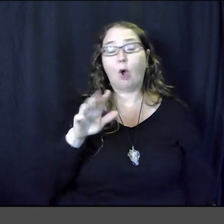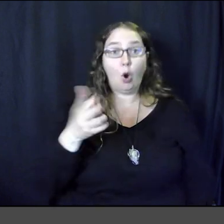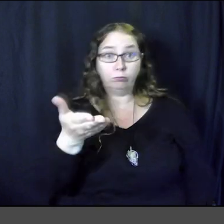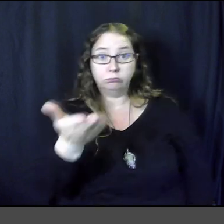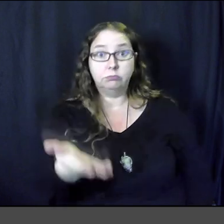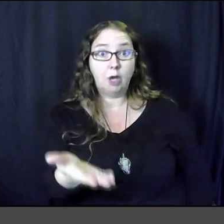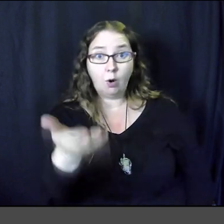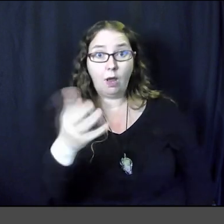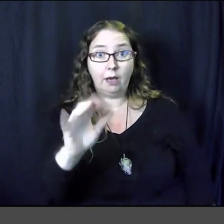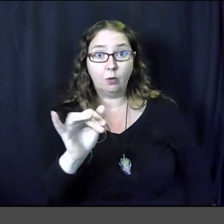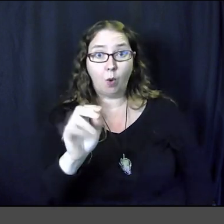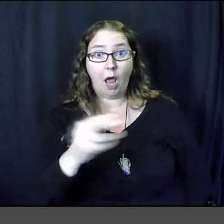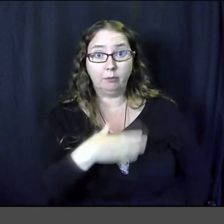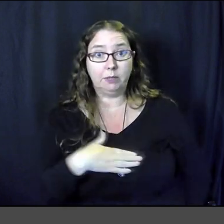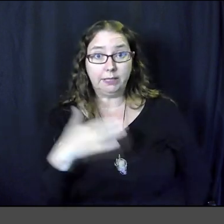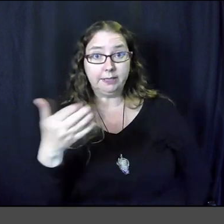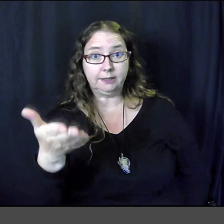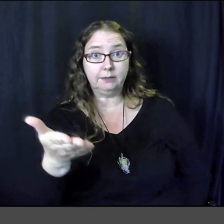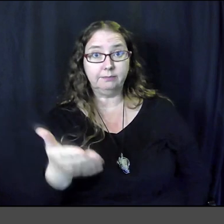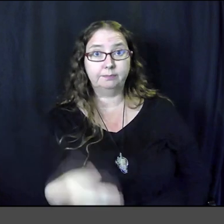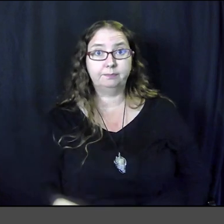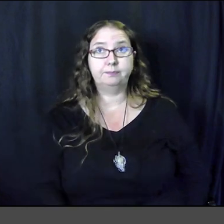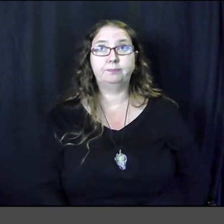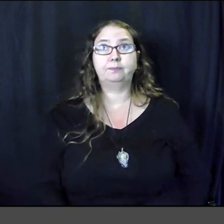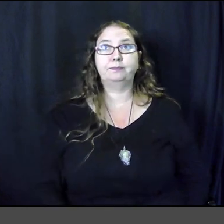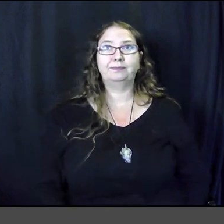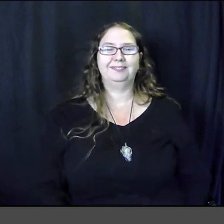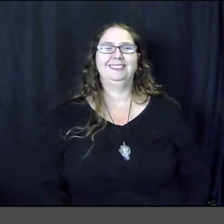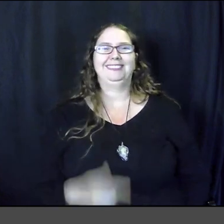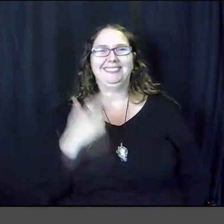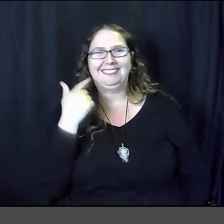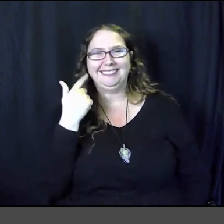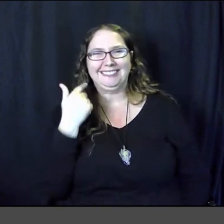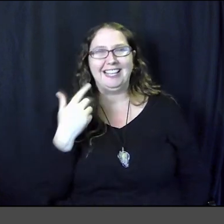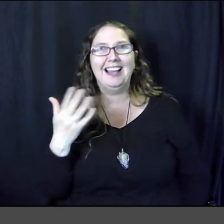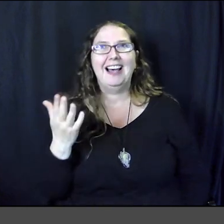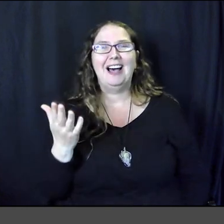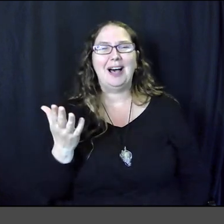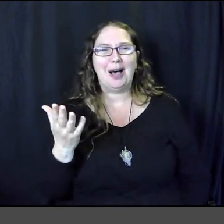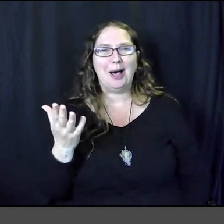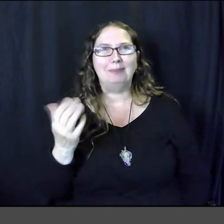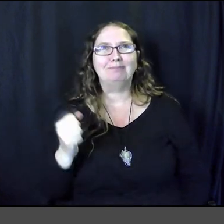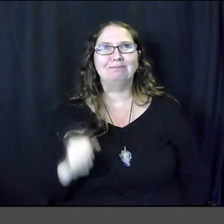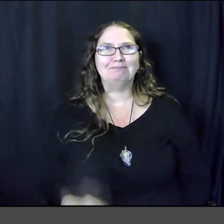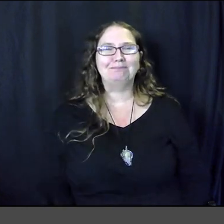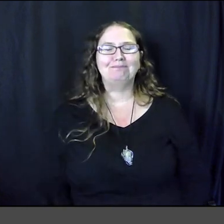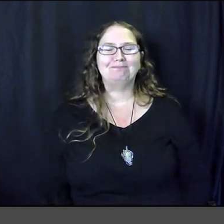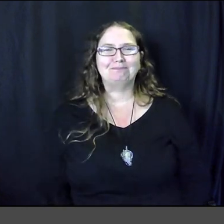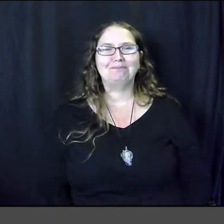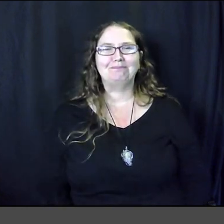YOU KNOW, MAYBE THIS QUESTION MADE ME THINK OF MRS.